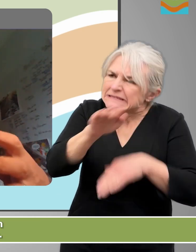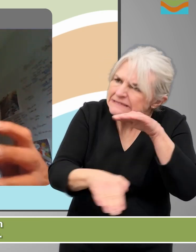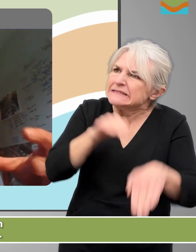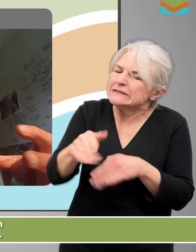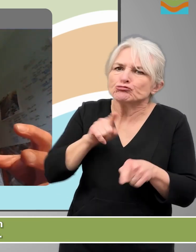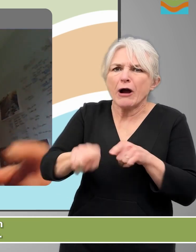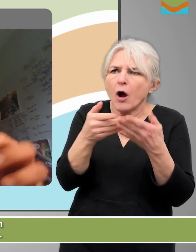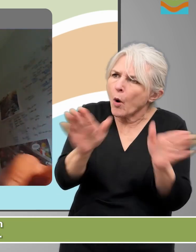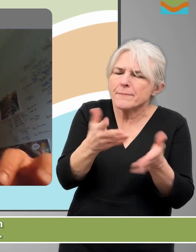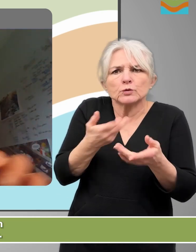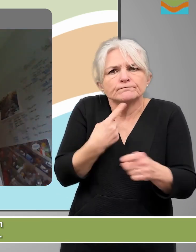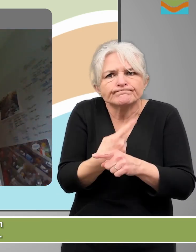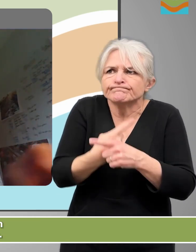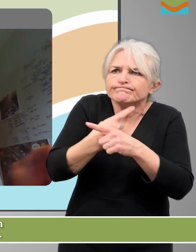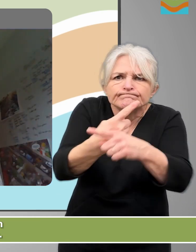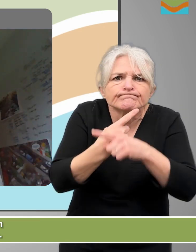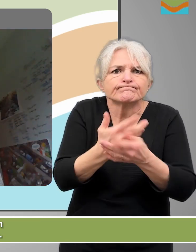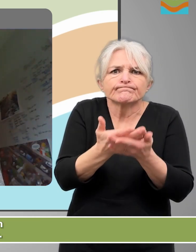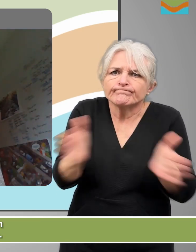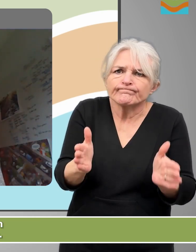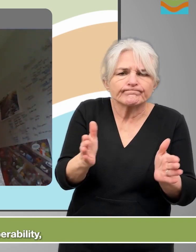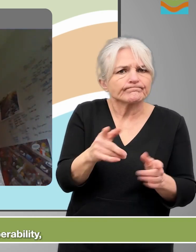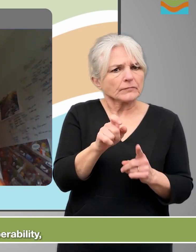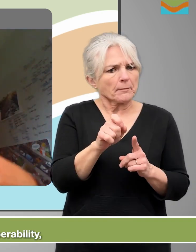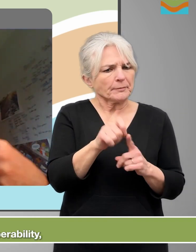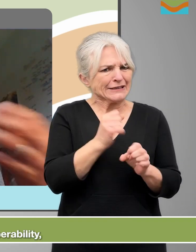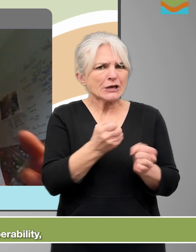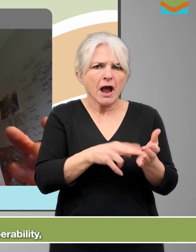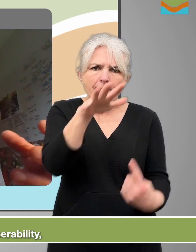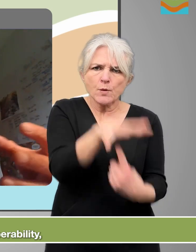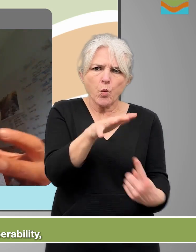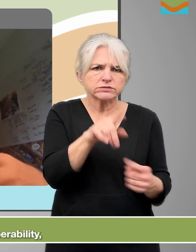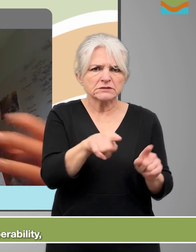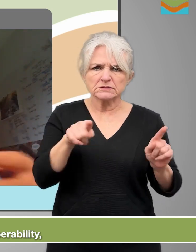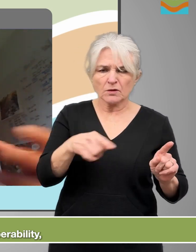information which sits in different parts and silos. Maybe there is technical interoperability,